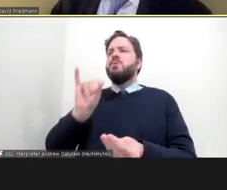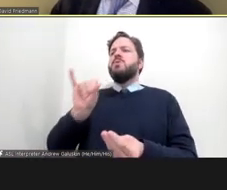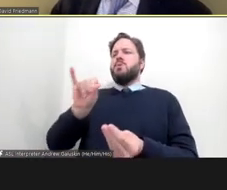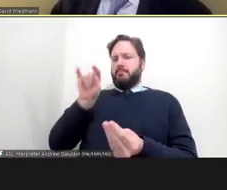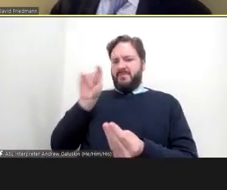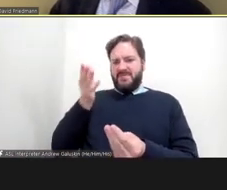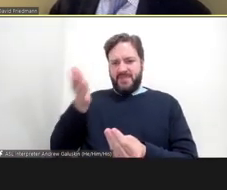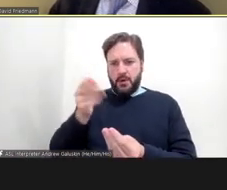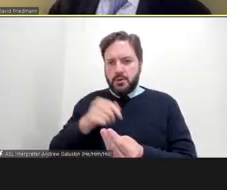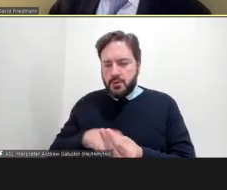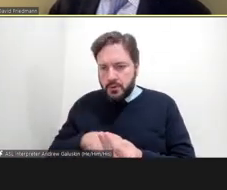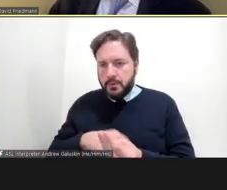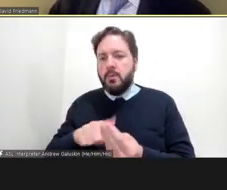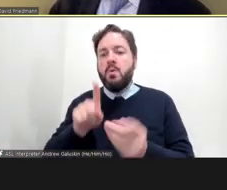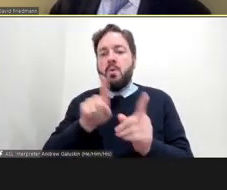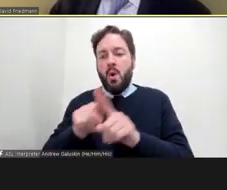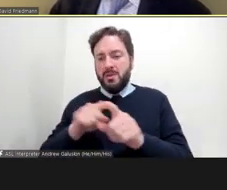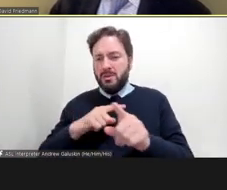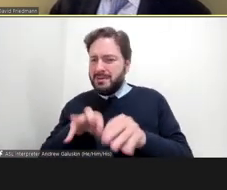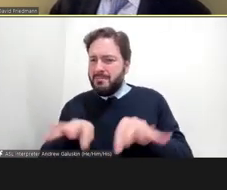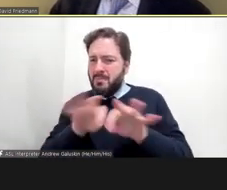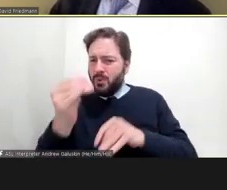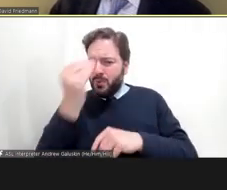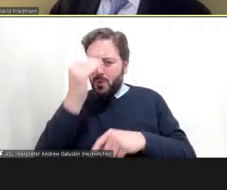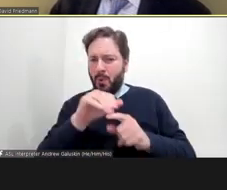What's really important to know about CMV hearing loss is you can actually treat